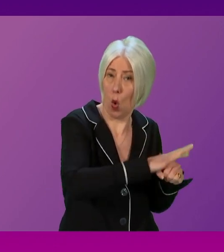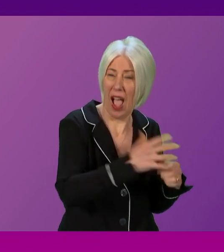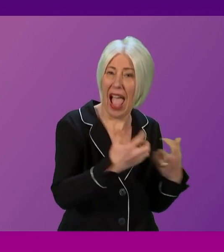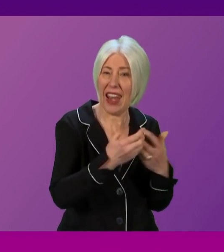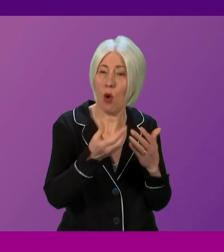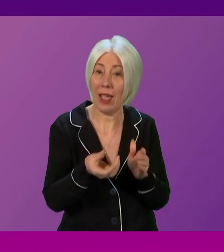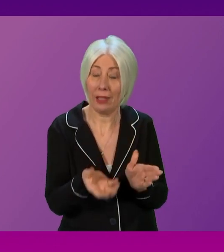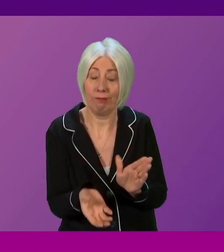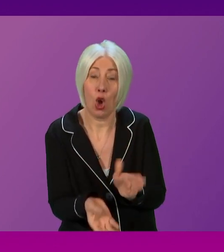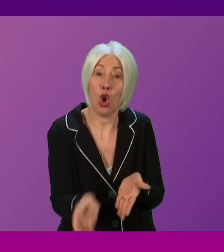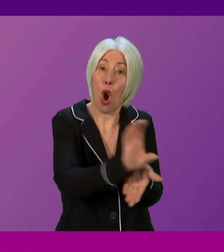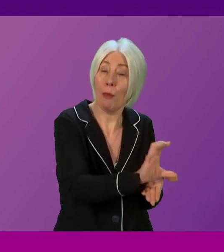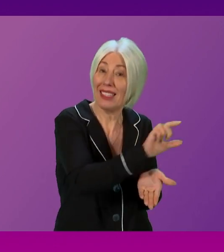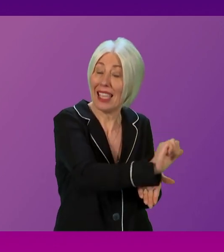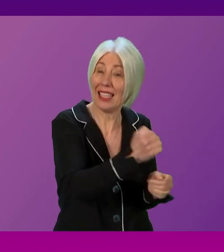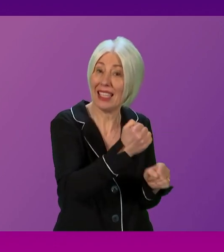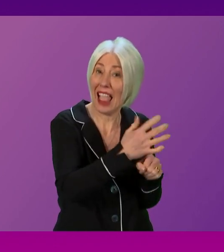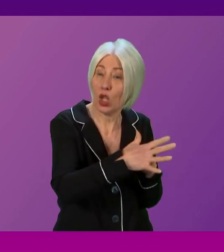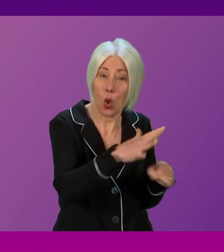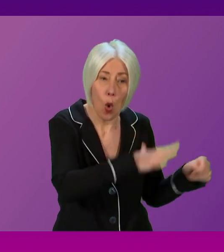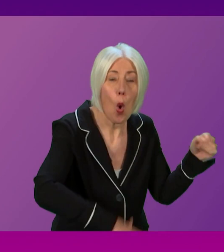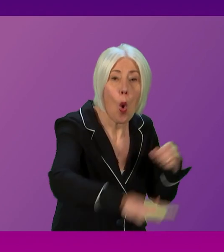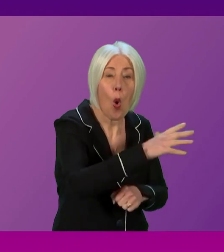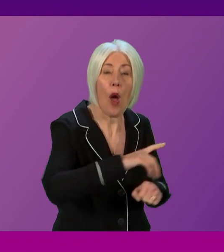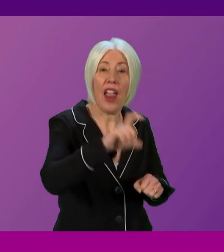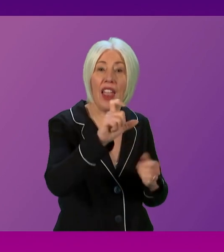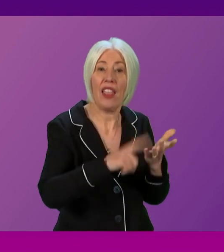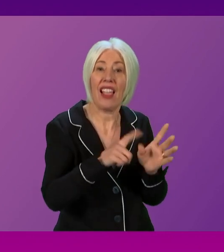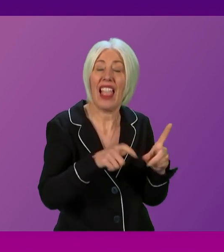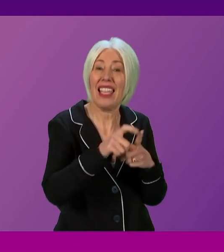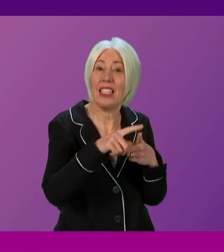Glasgow, the wider city region and the Clyde communities that were involved in the bid?